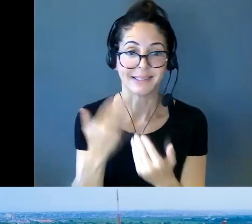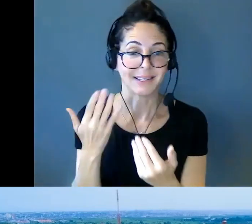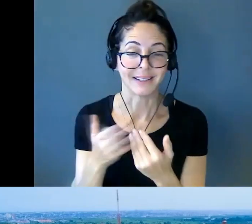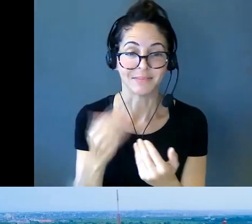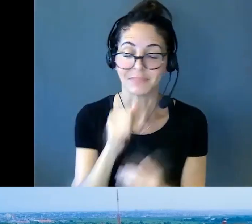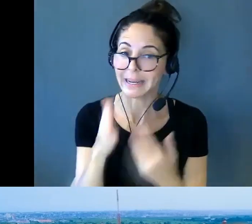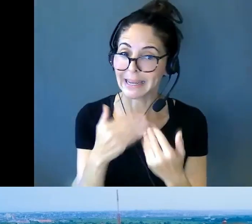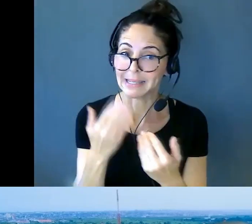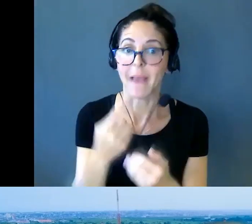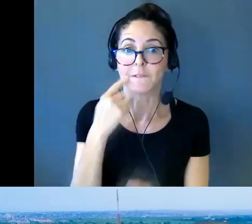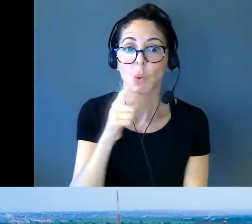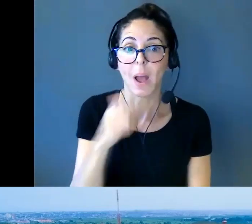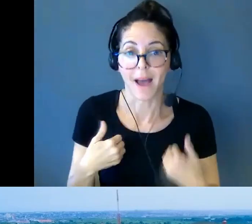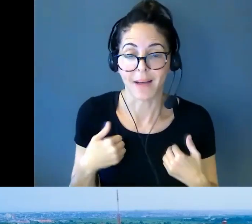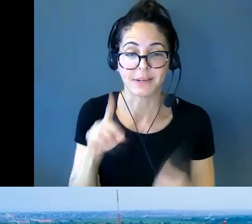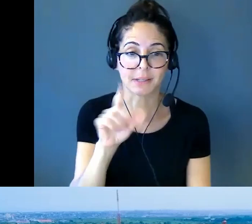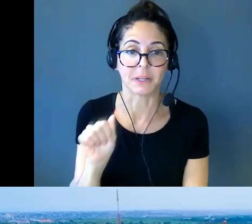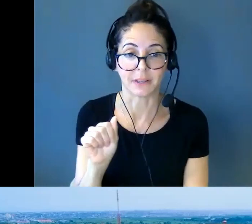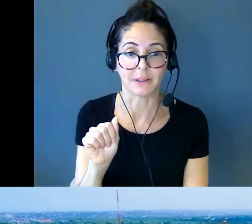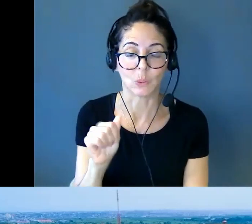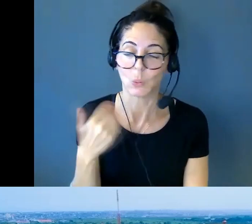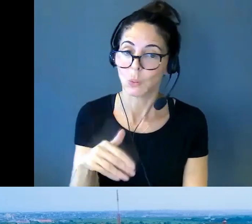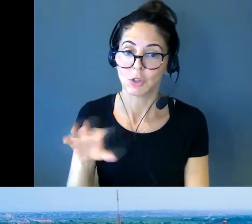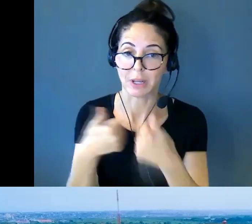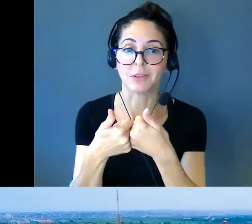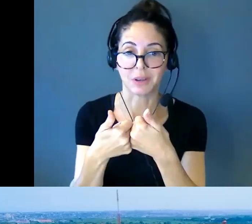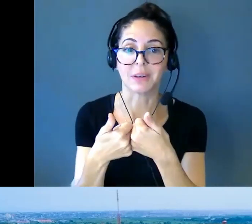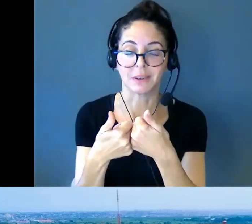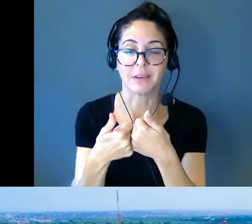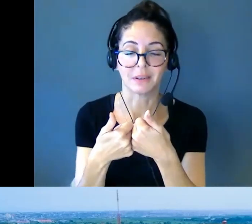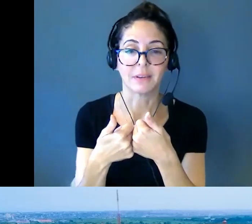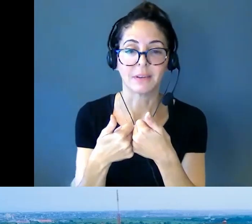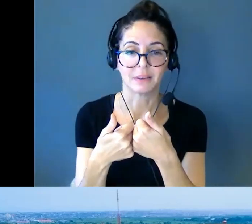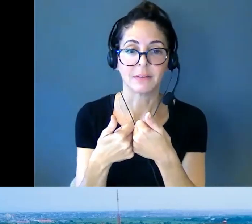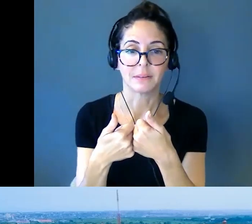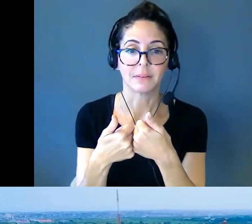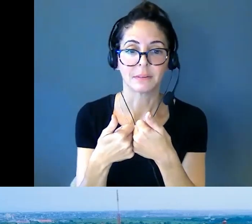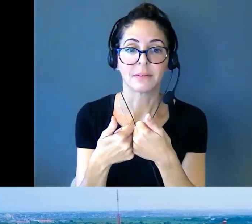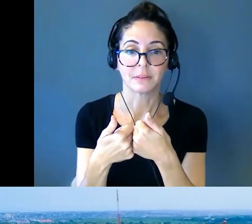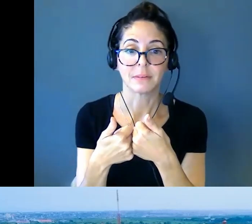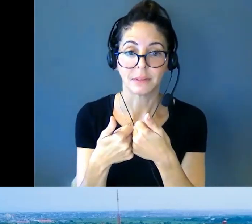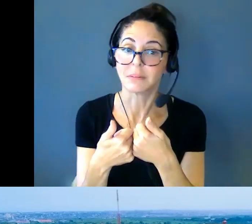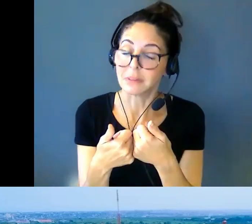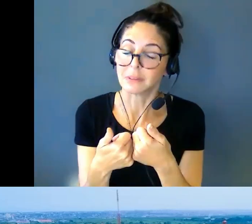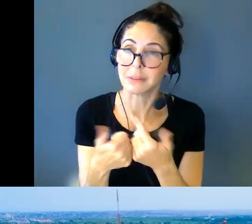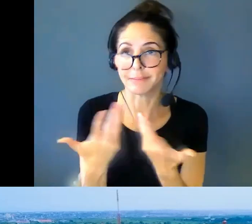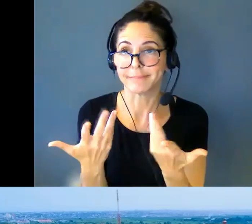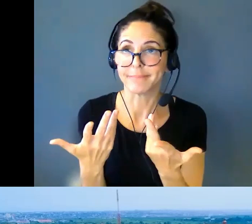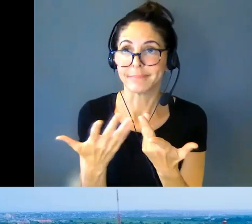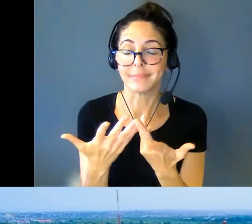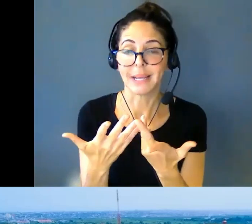for persons with disabilities. It comes with, I’ll say, a huge cost, and if that support is not there